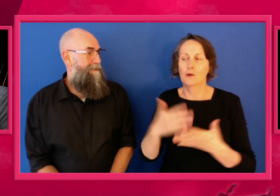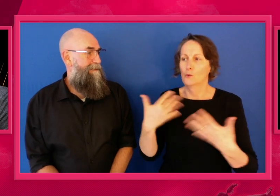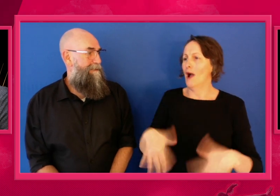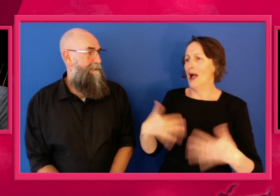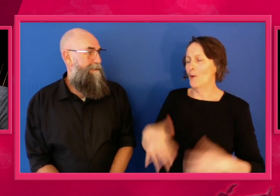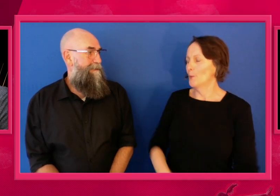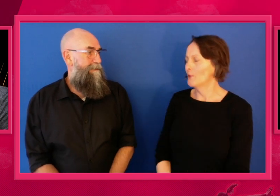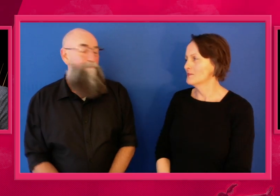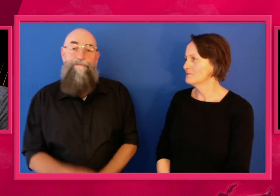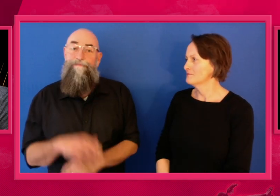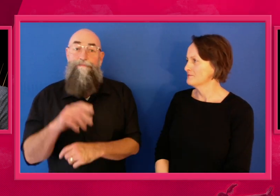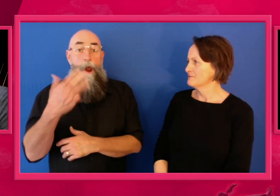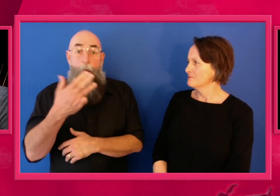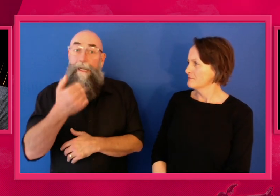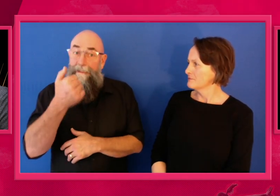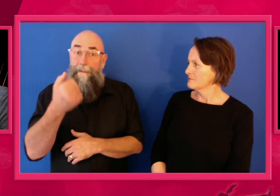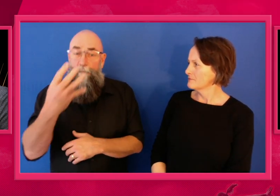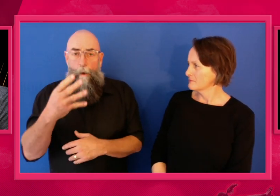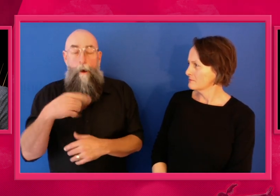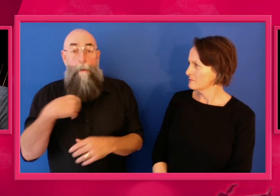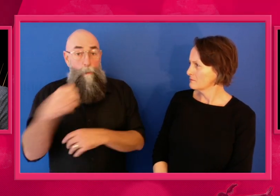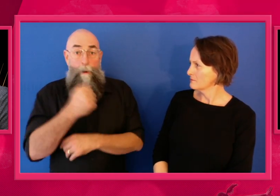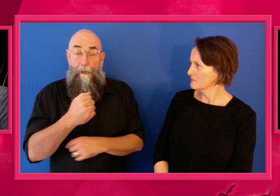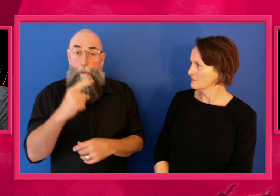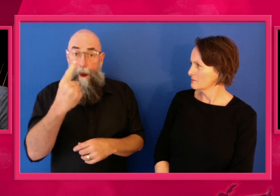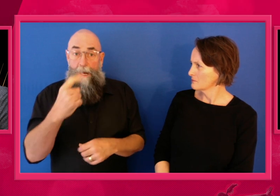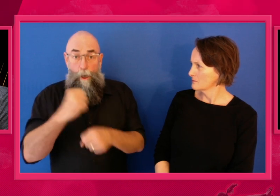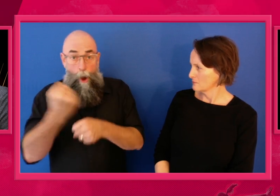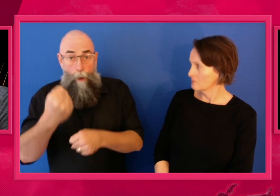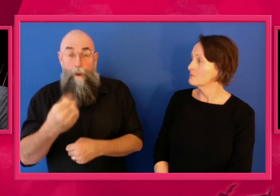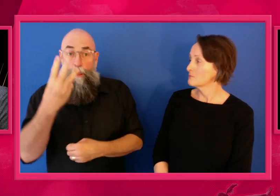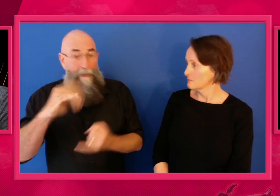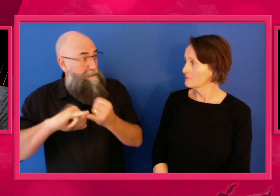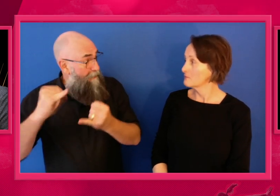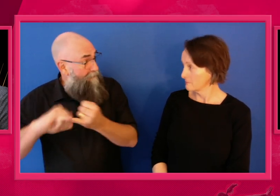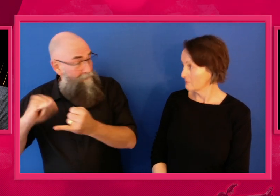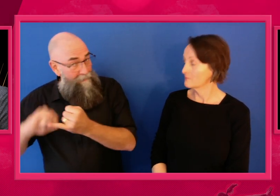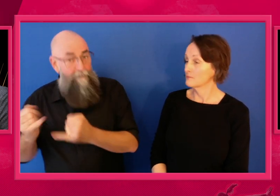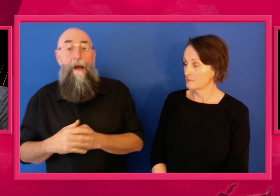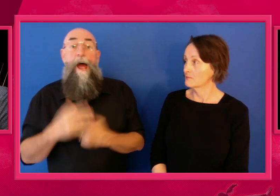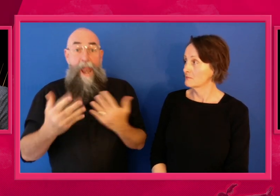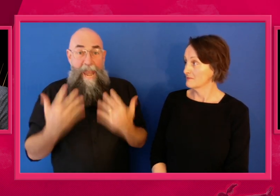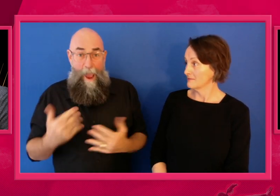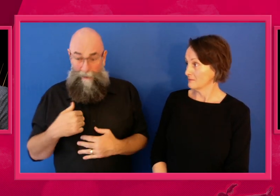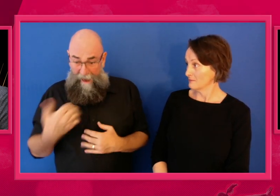was 1964 where we won one gold and three silver medals. Already we have two gold and two silvers,